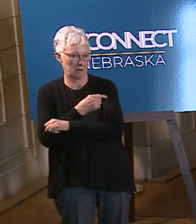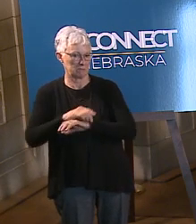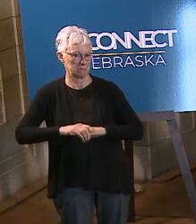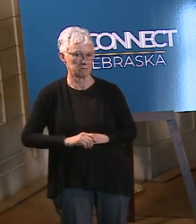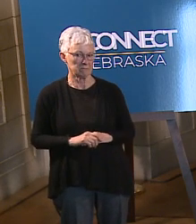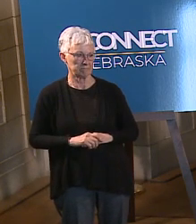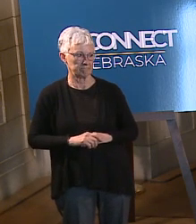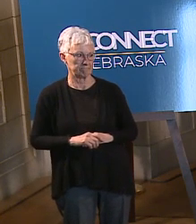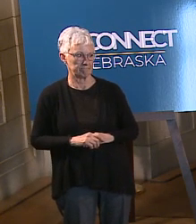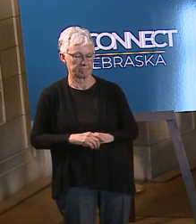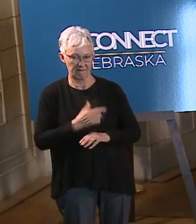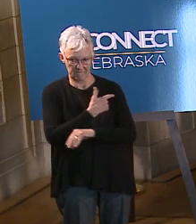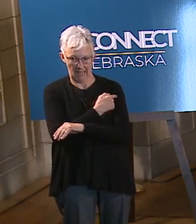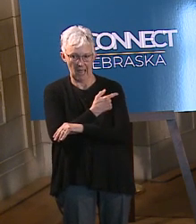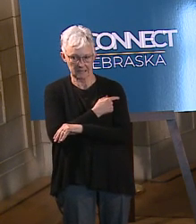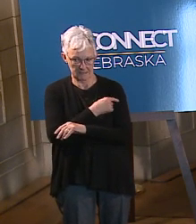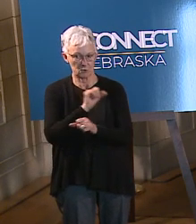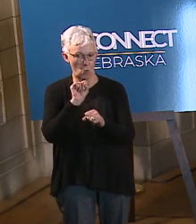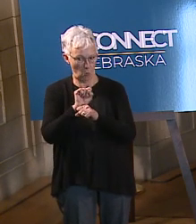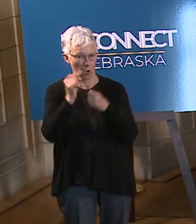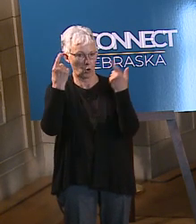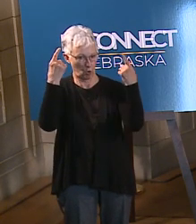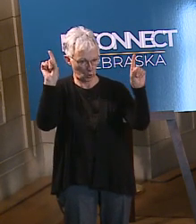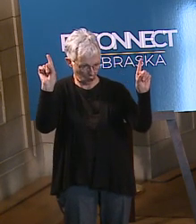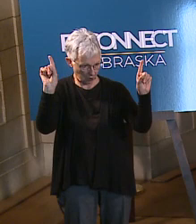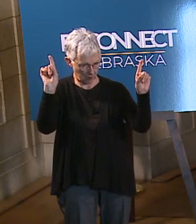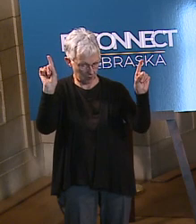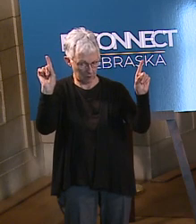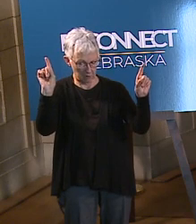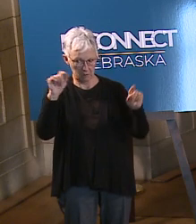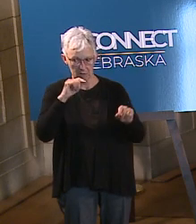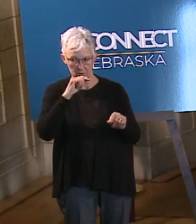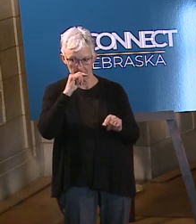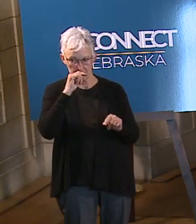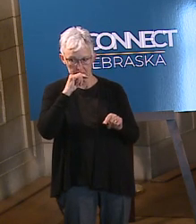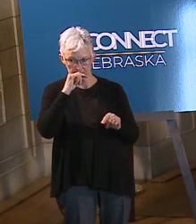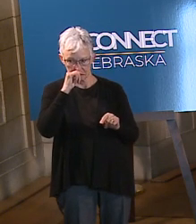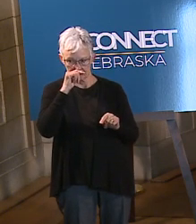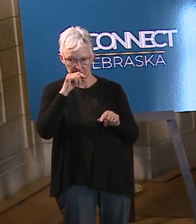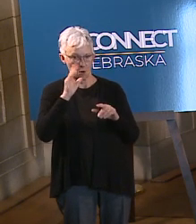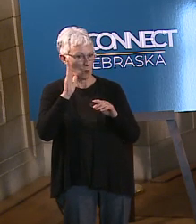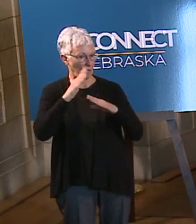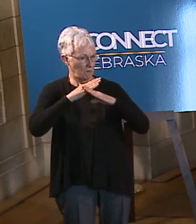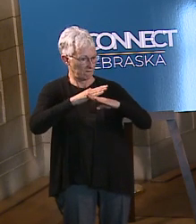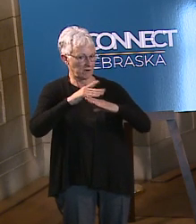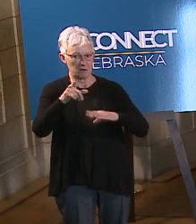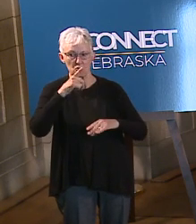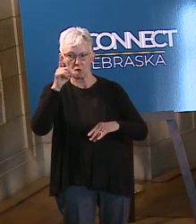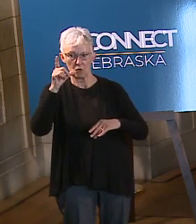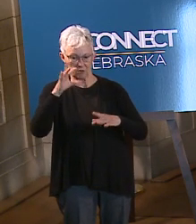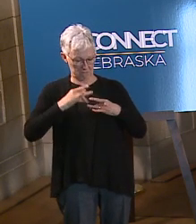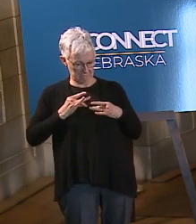SO OVER THE COURSE OF THE NEXT SIX MONTHS, AS PEOPLE, YOU KNOW, GET COMFORTABLE, ENCOURAGE THEM